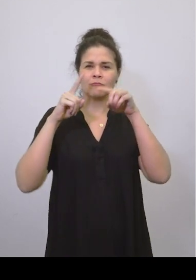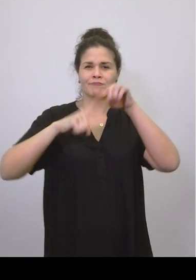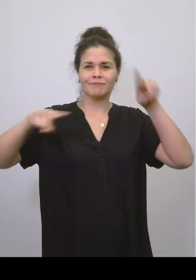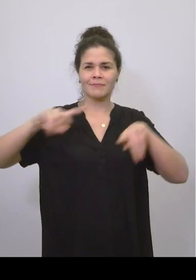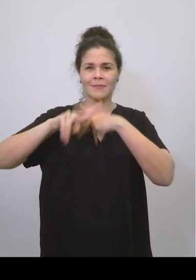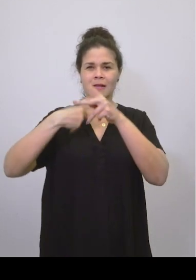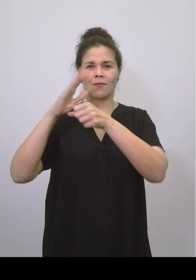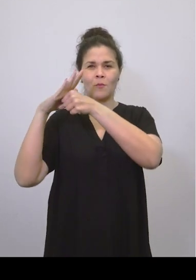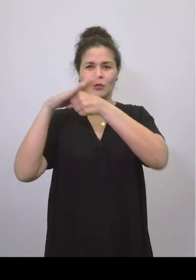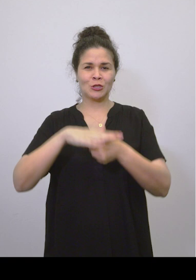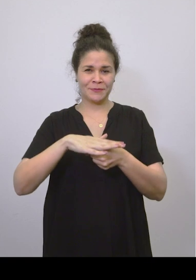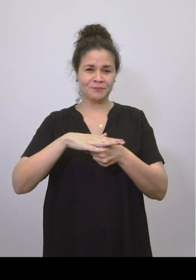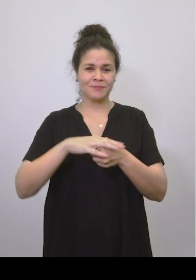on various kinds of oppressions.